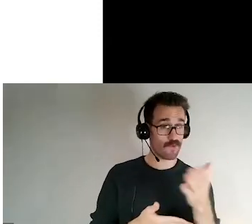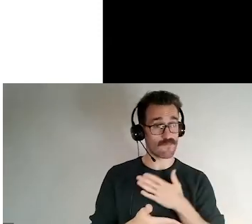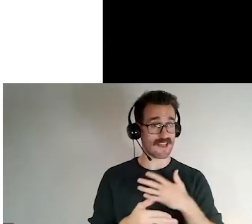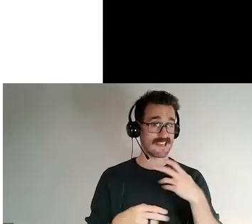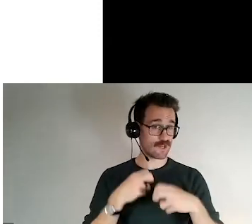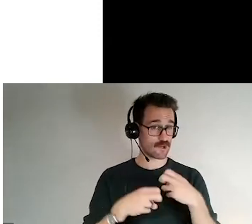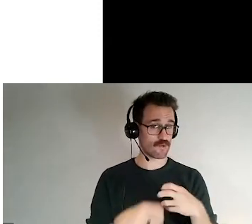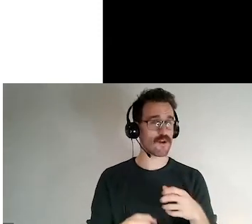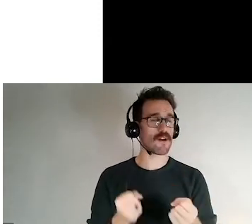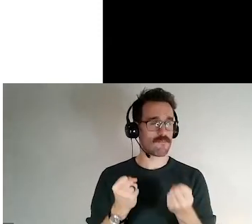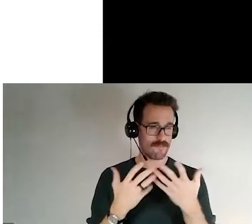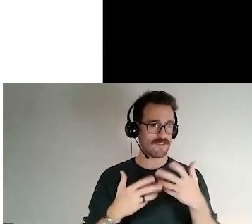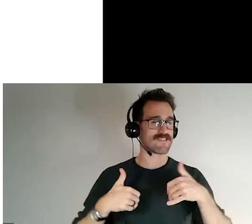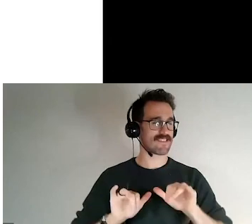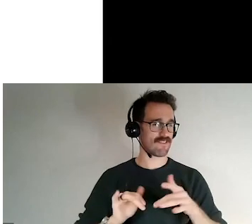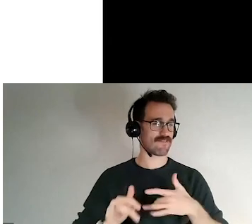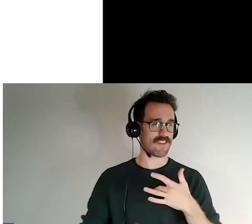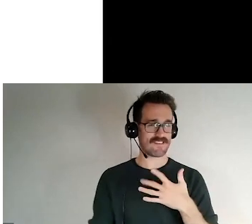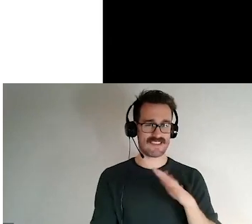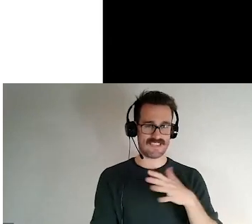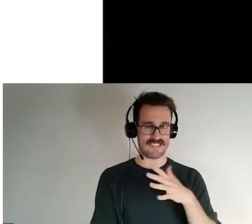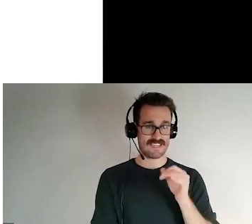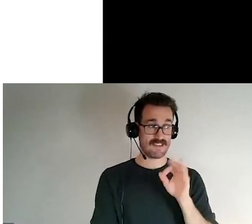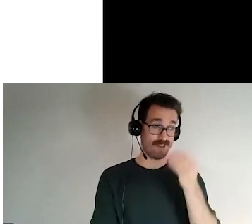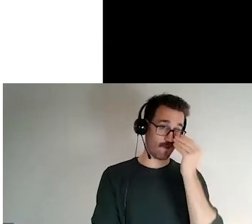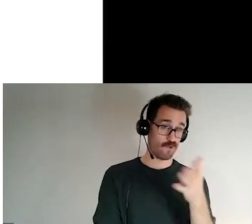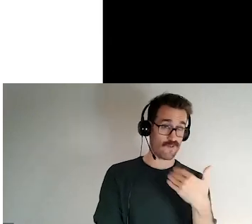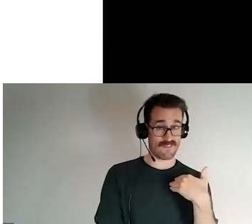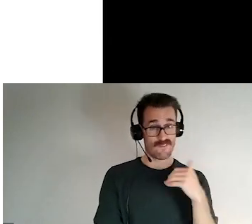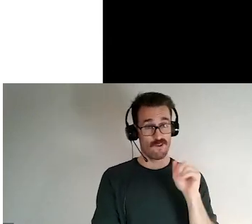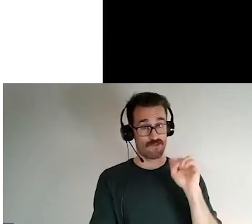didn't feel that their job was secure if they did choose to disclose. Additionally, we experienced